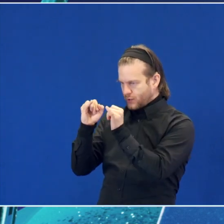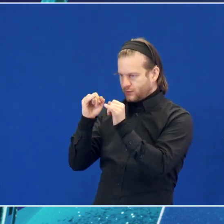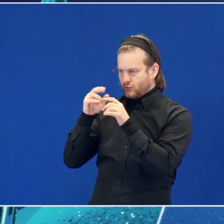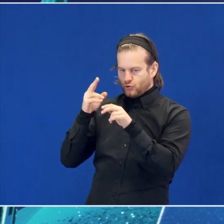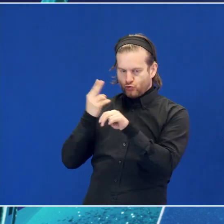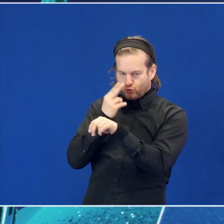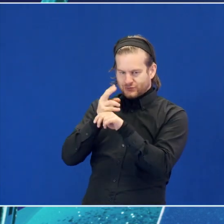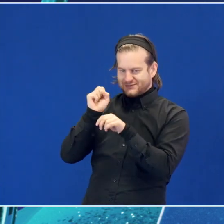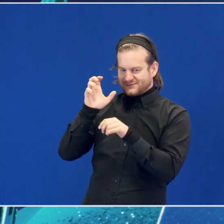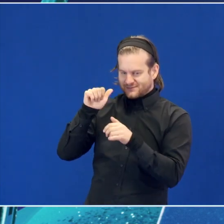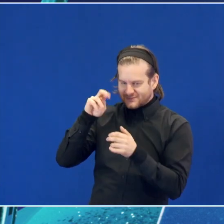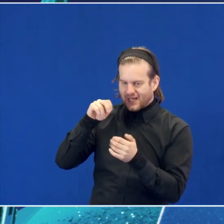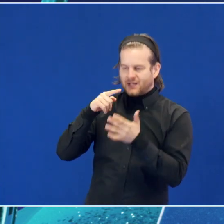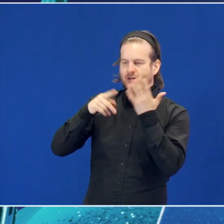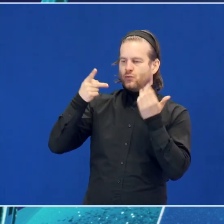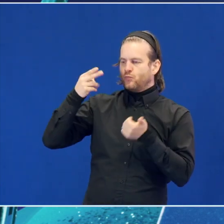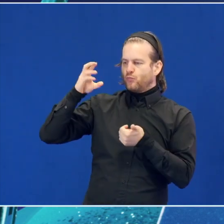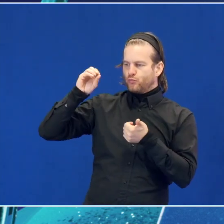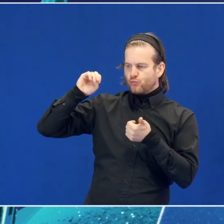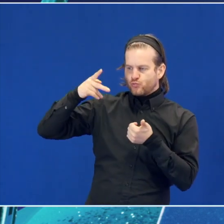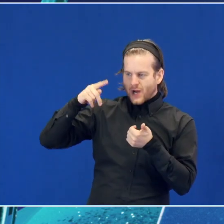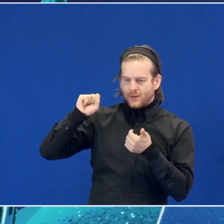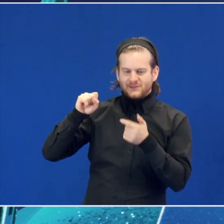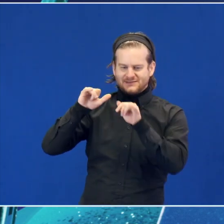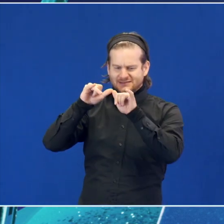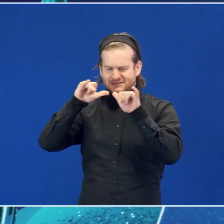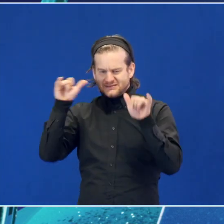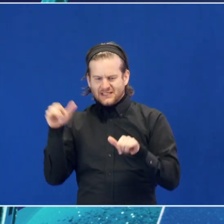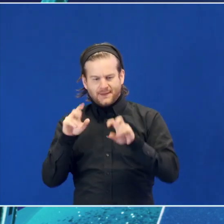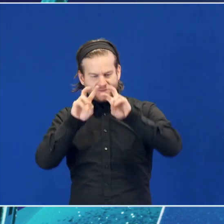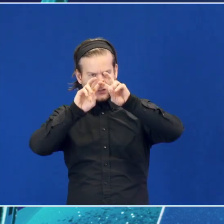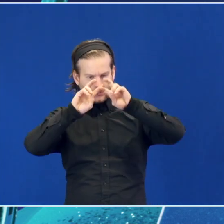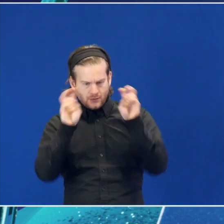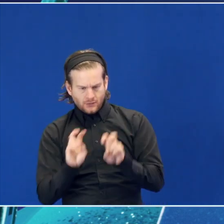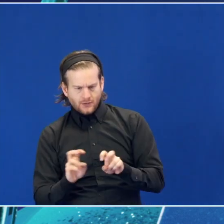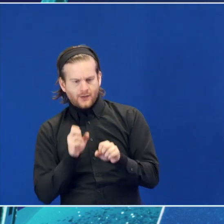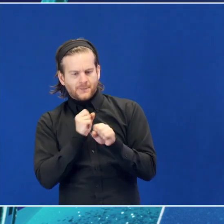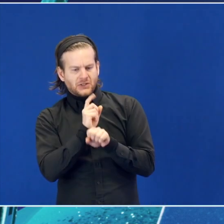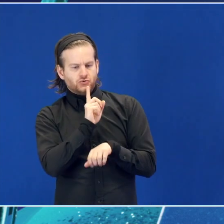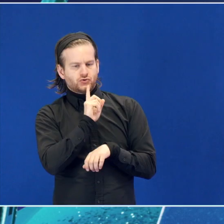on custom instructions is Michael Fairchild here at Microsoft. He works in the Security division.